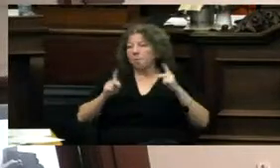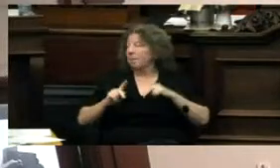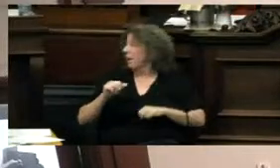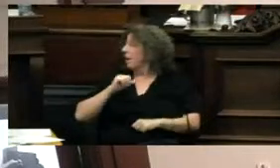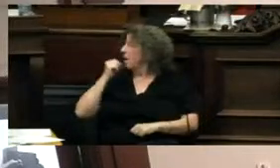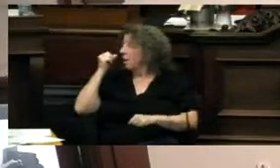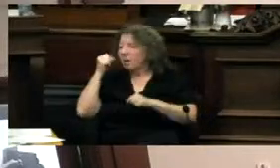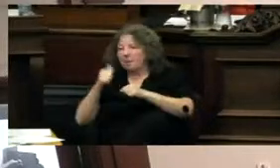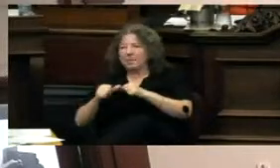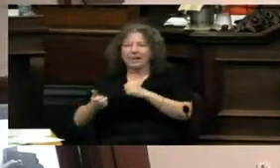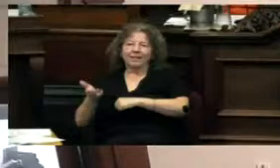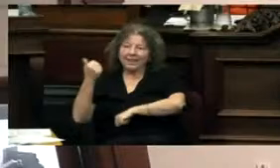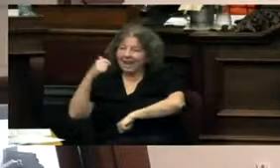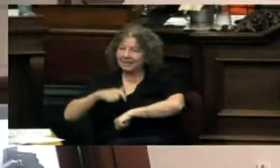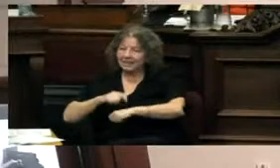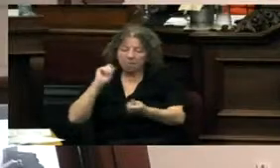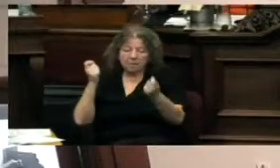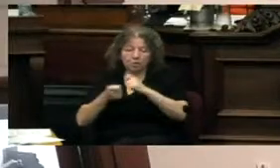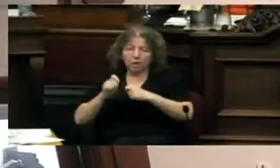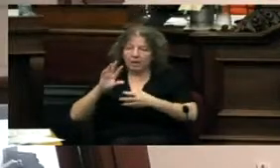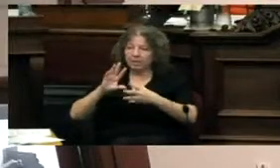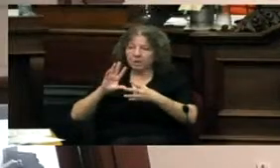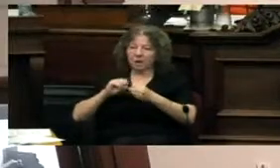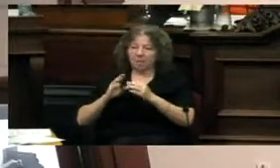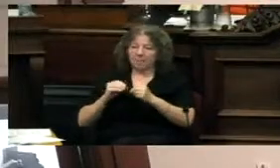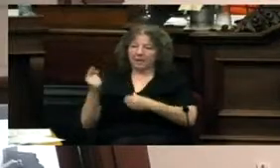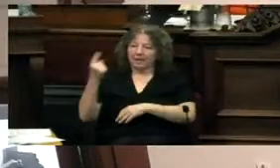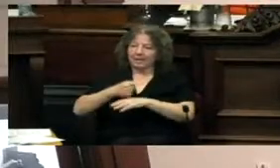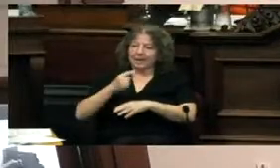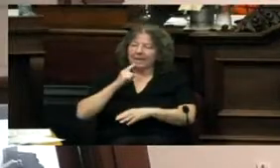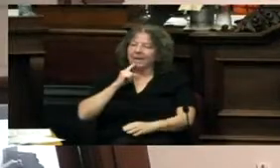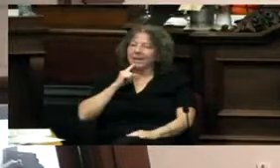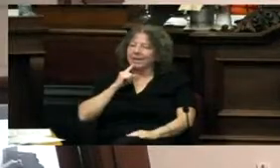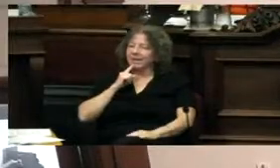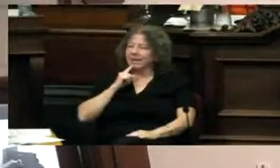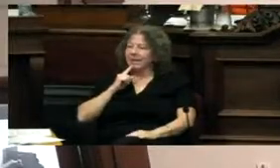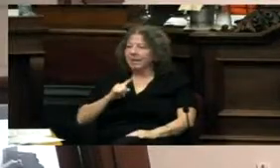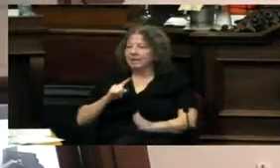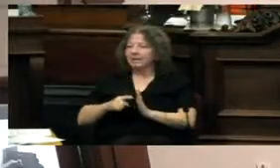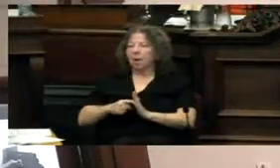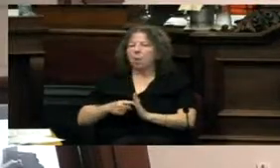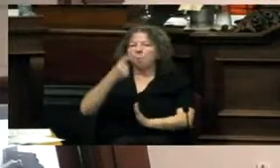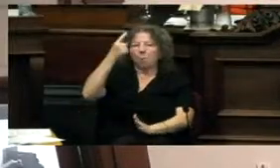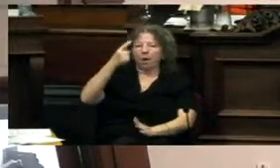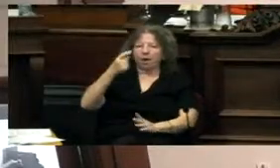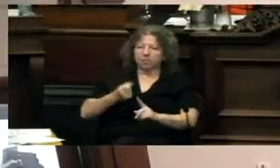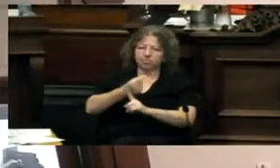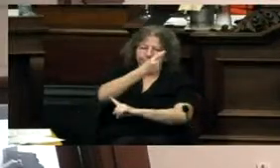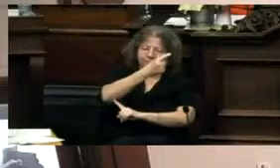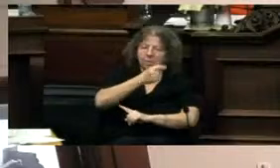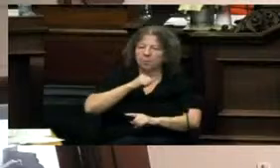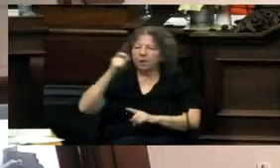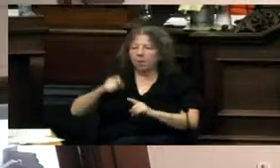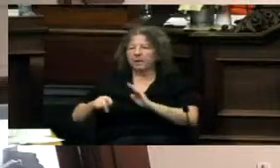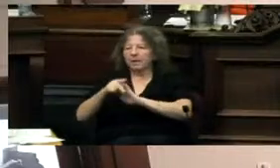council member Lightfoot. We're probably old people on council. I don't remember the last time